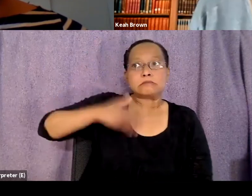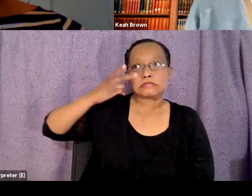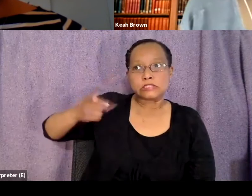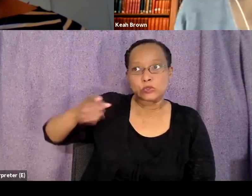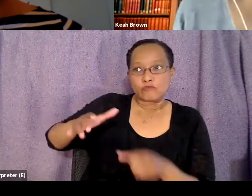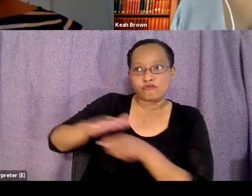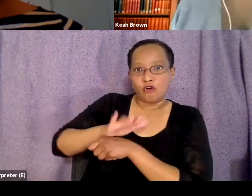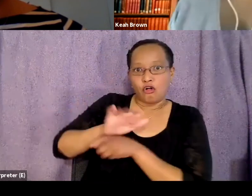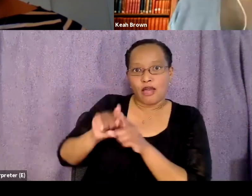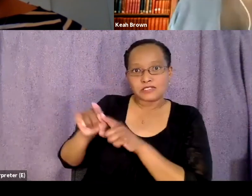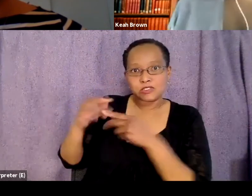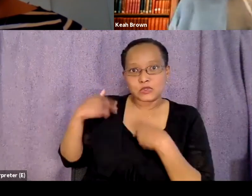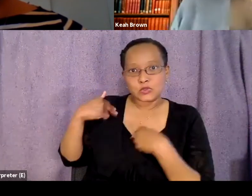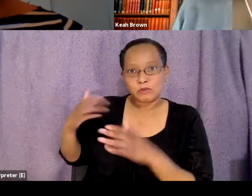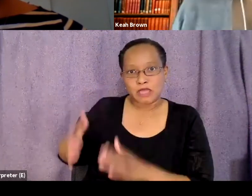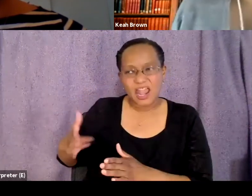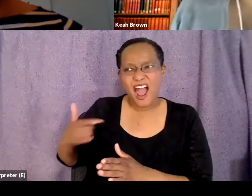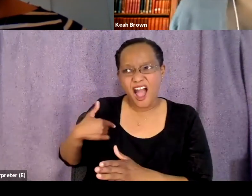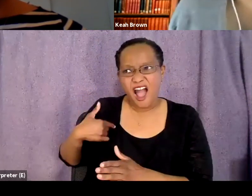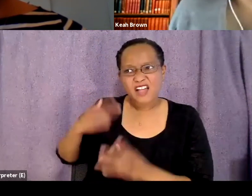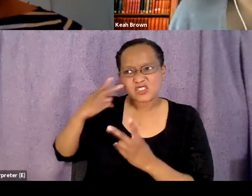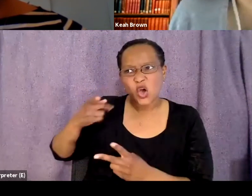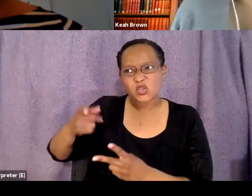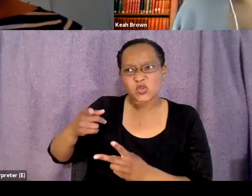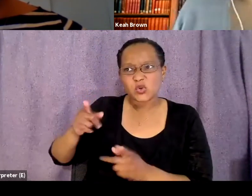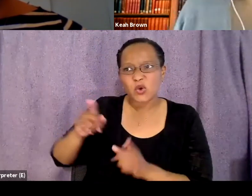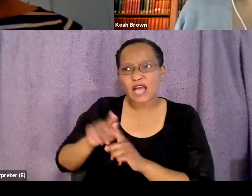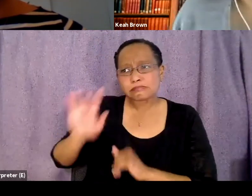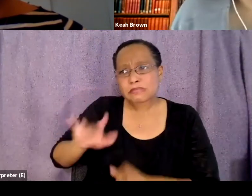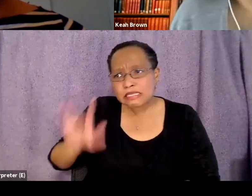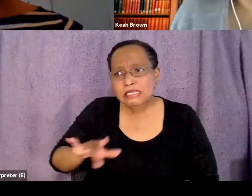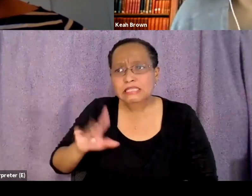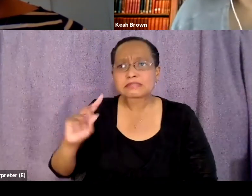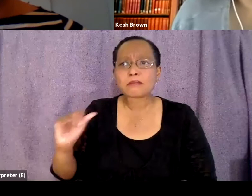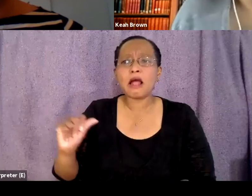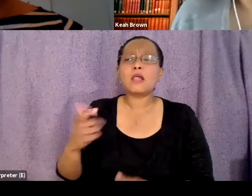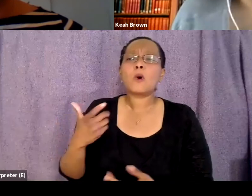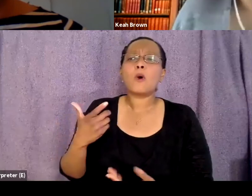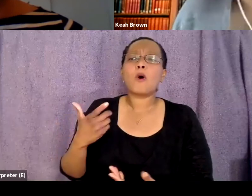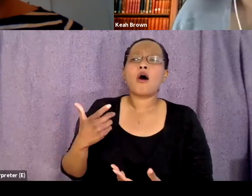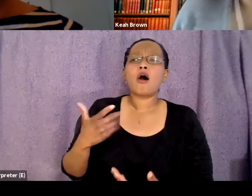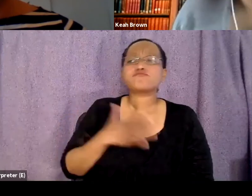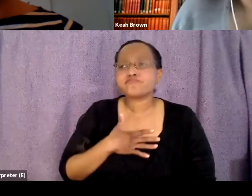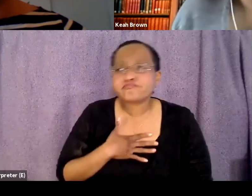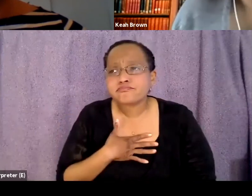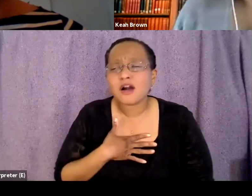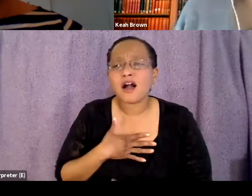of like oh no that person is, it should be pity to that person has no idea what they want, like, of course, you know we want you know.